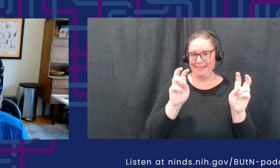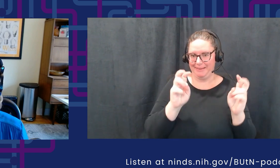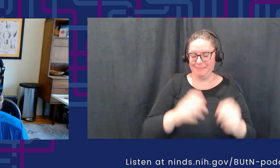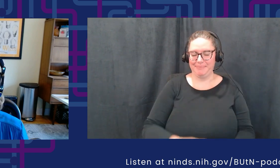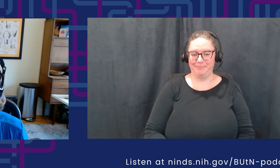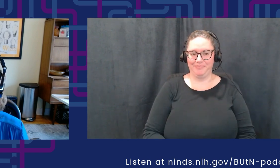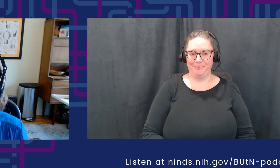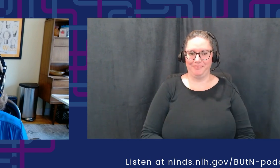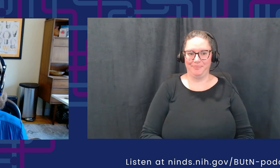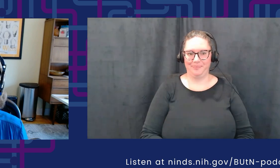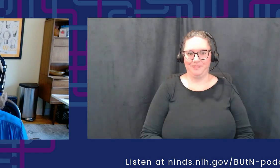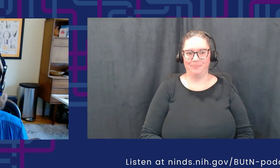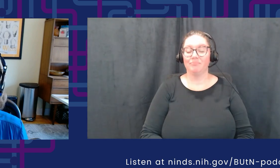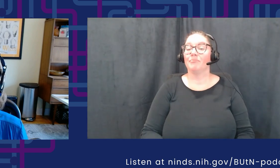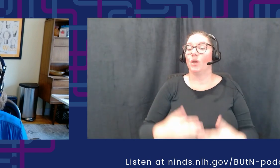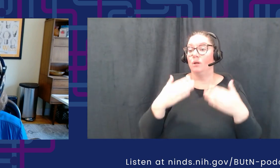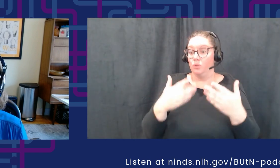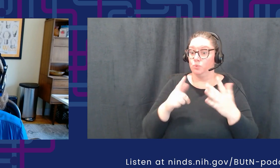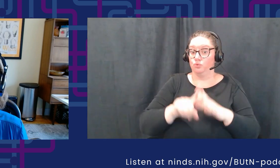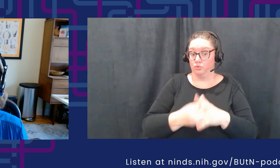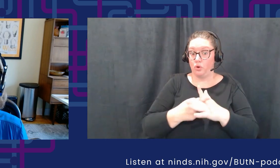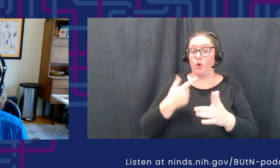All right. So to start us off, we're going to go big picture.